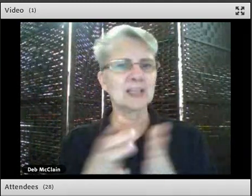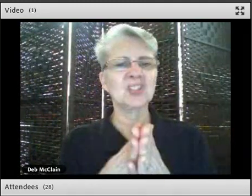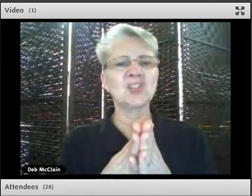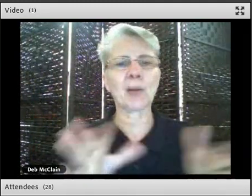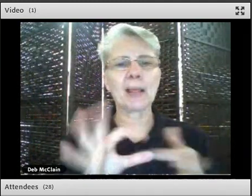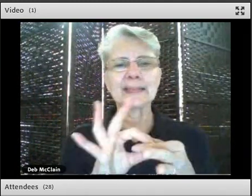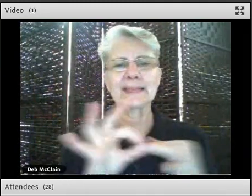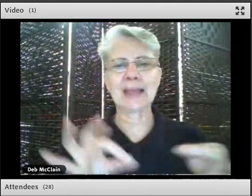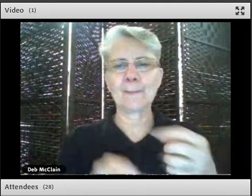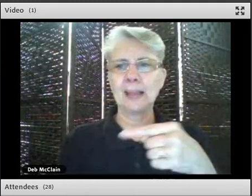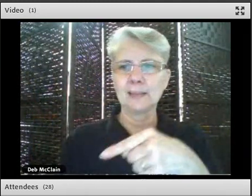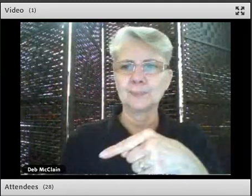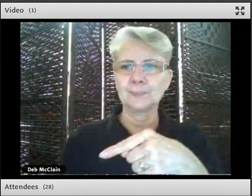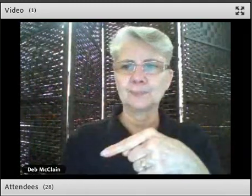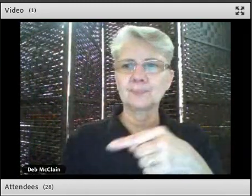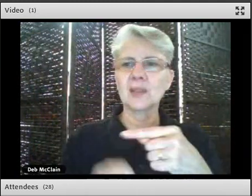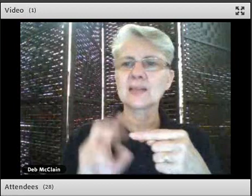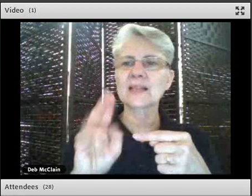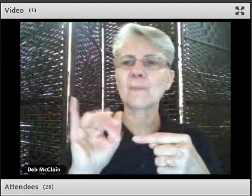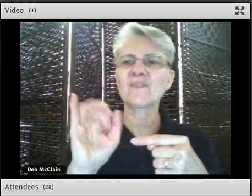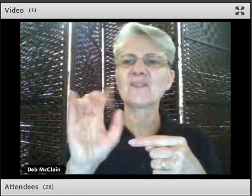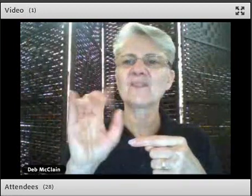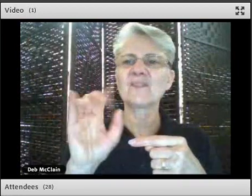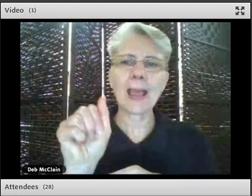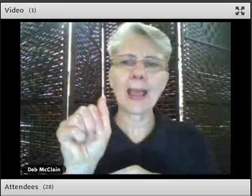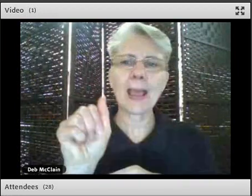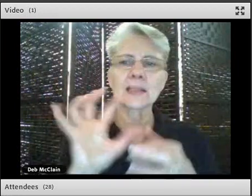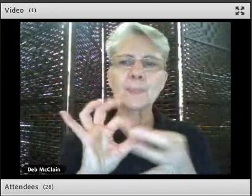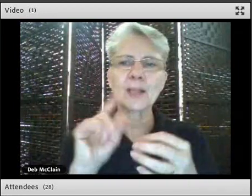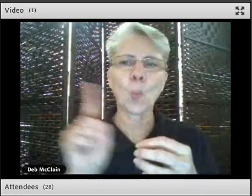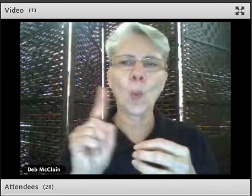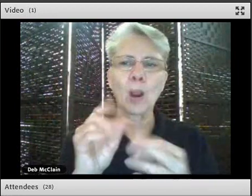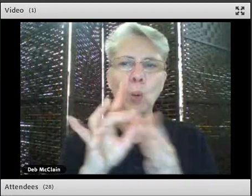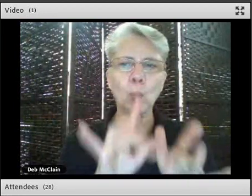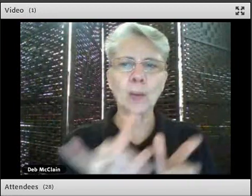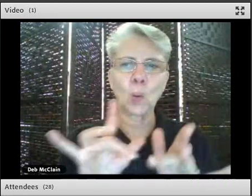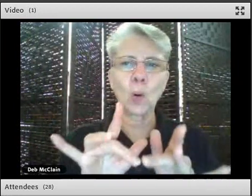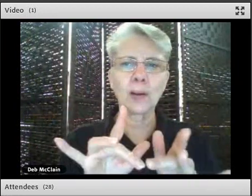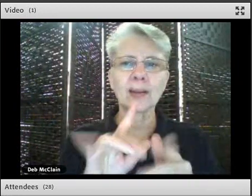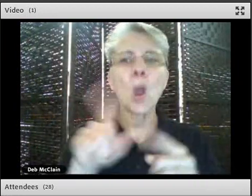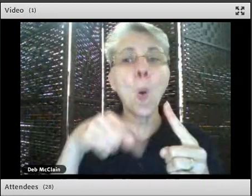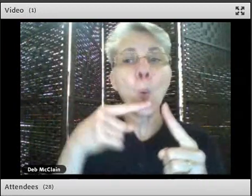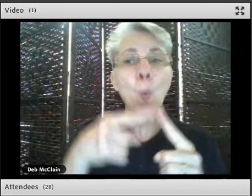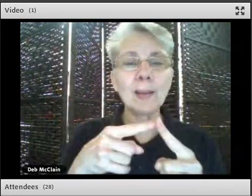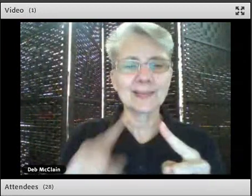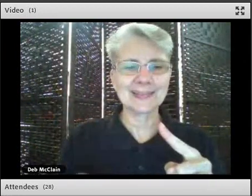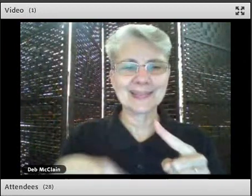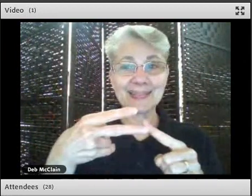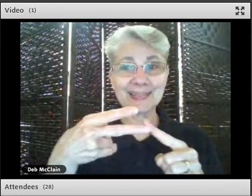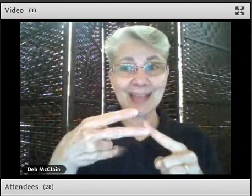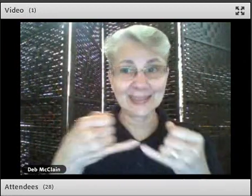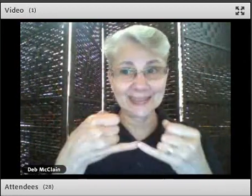The second way is one where we can parse the data specifically